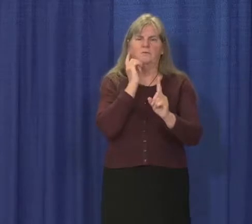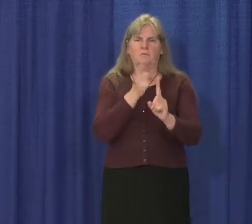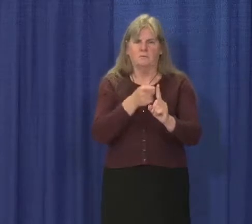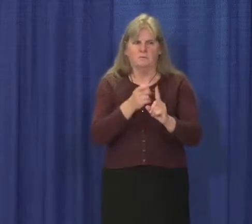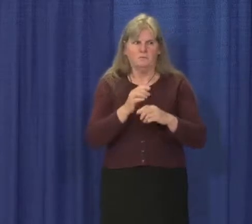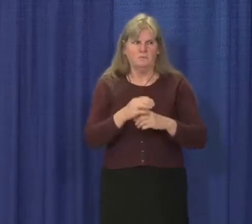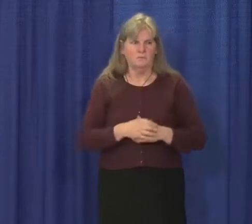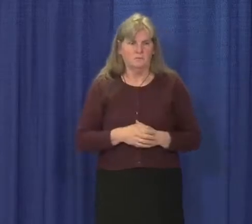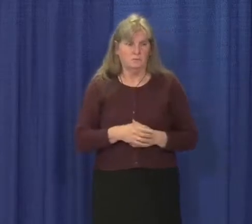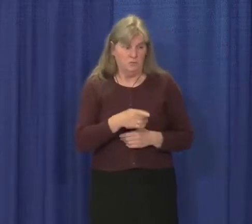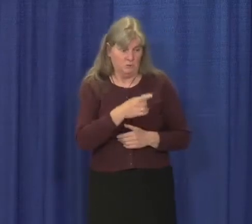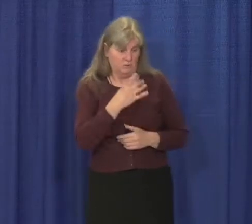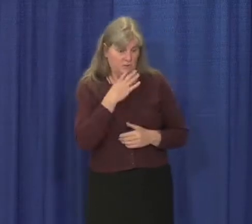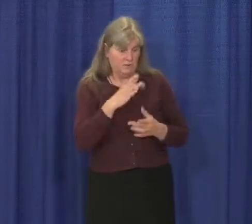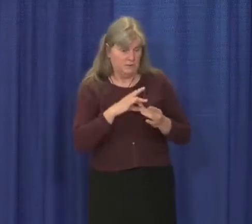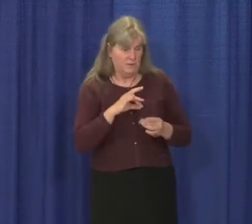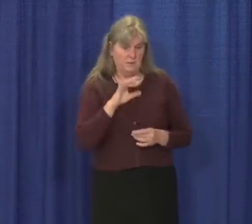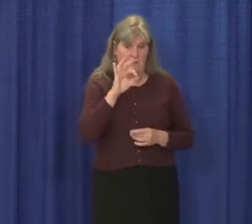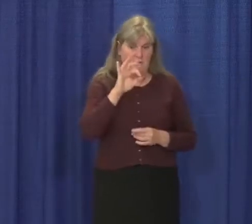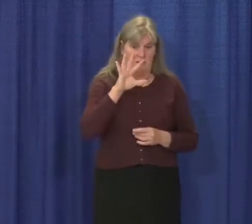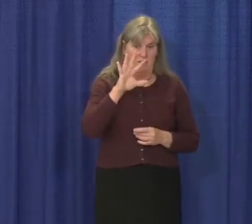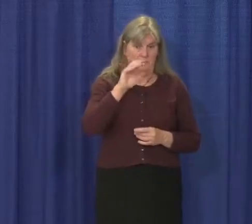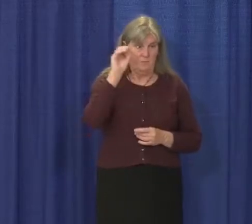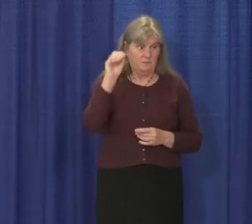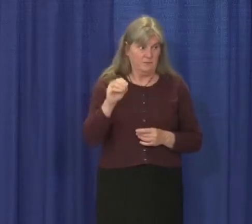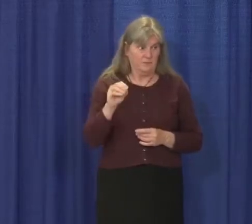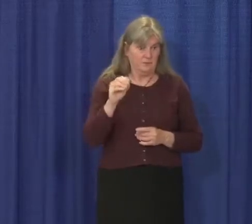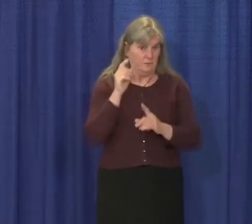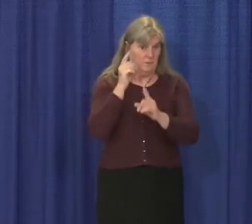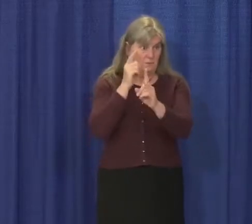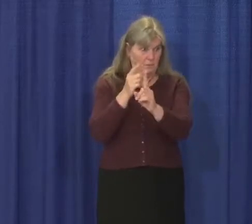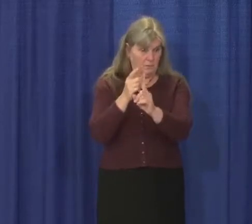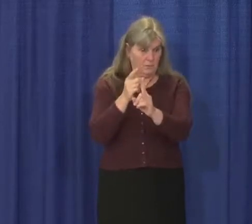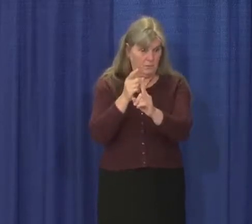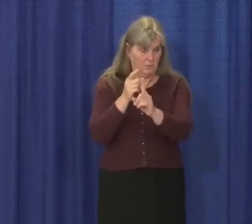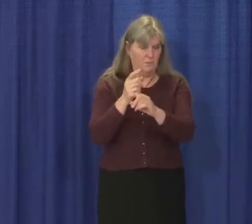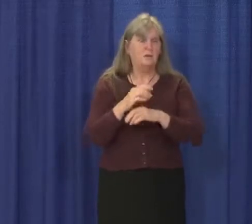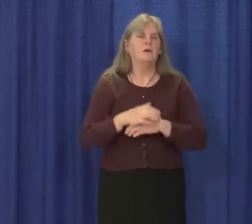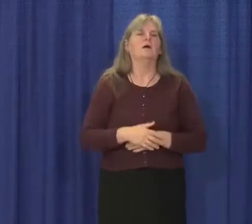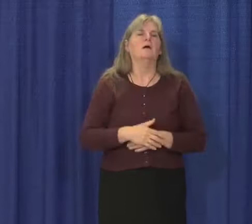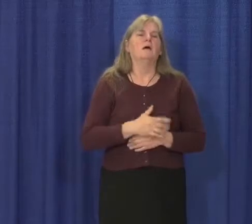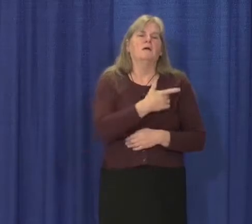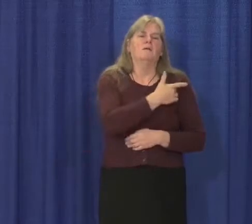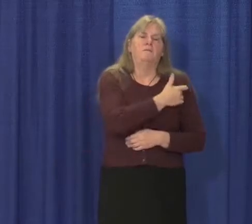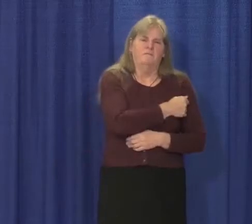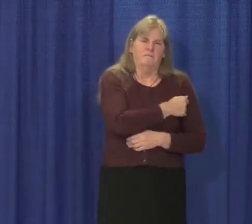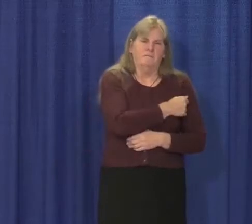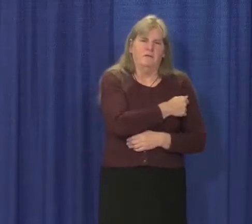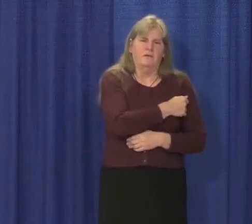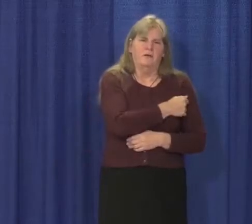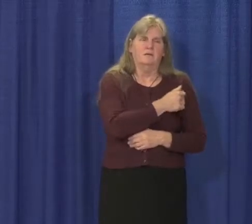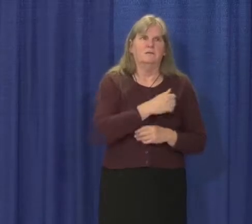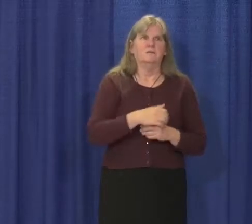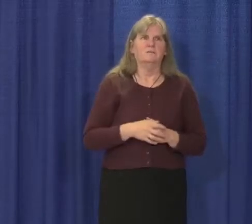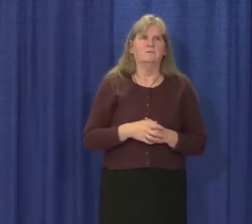The word is 95 percent but vaccination uptake various by